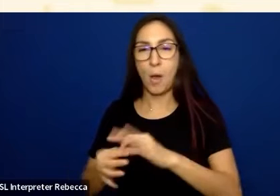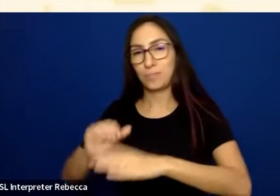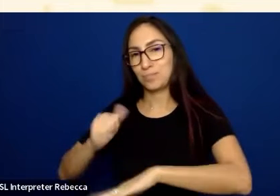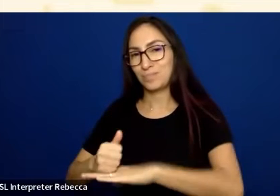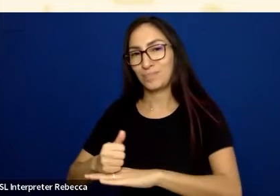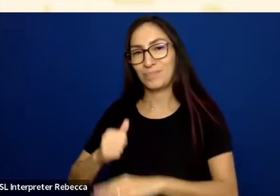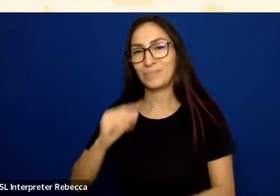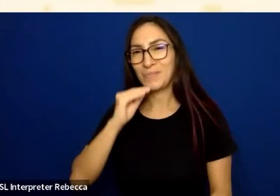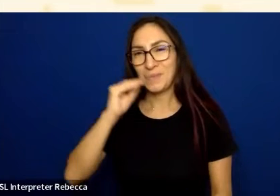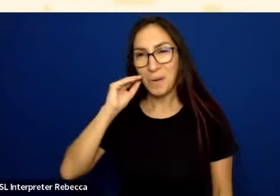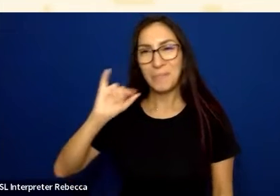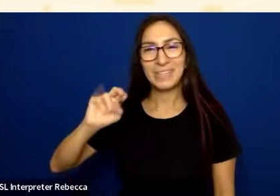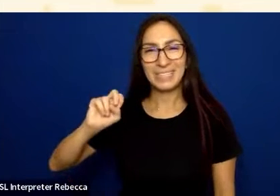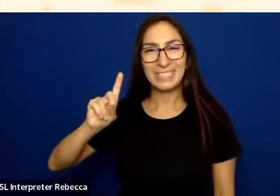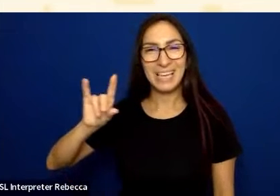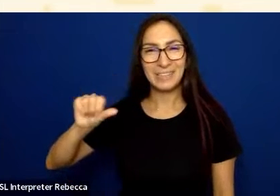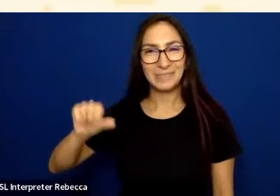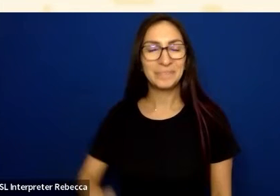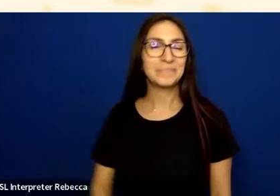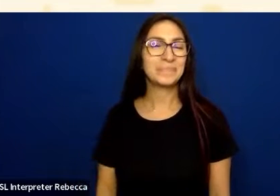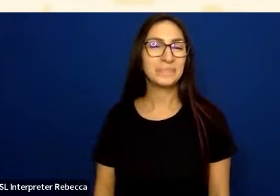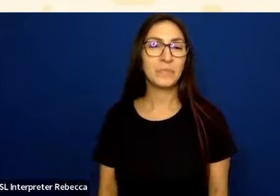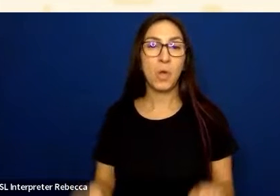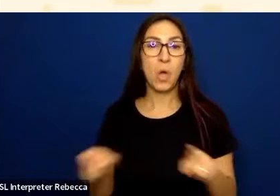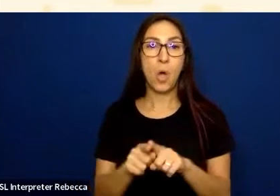Also, we deliver on the hybrid model on the remote model.